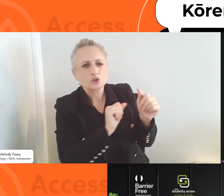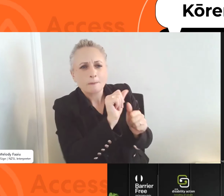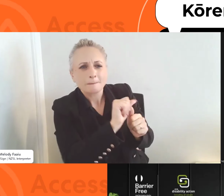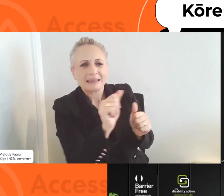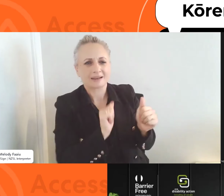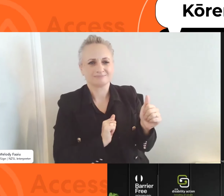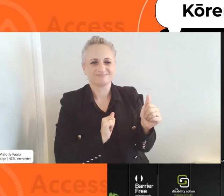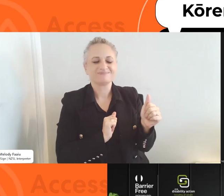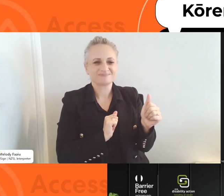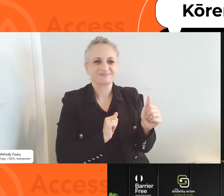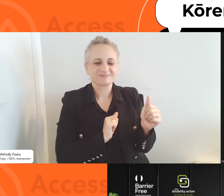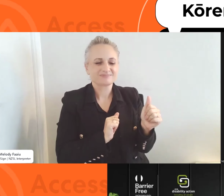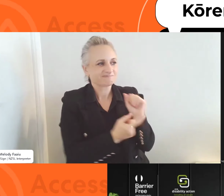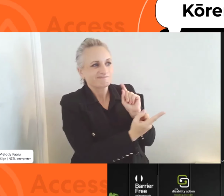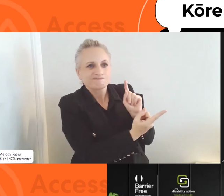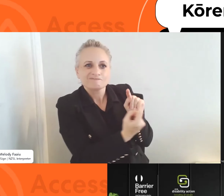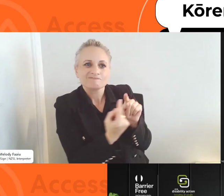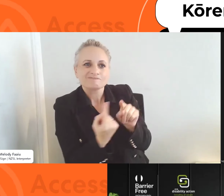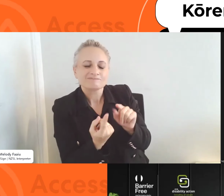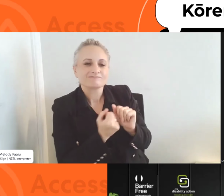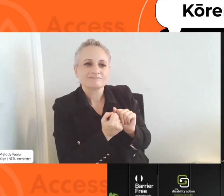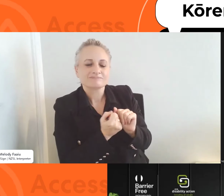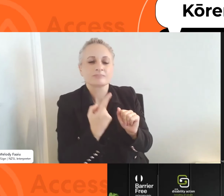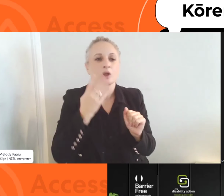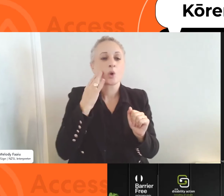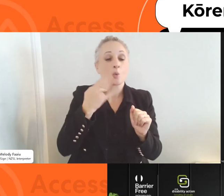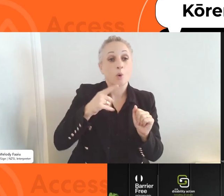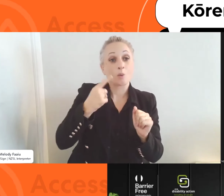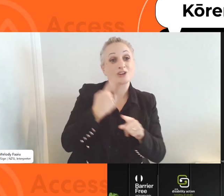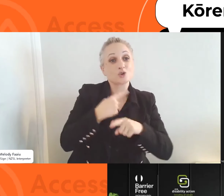So when we talk about adult change facilities, which are a requirement